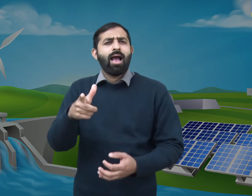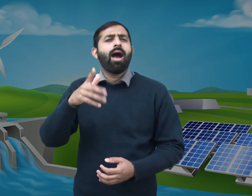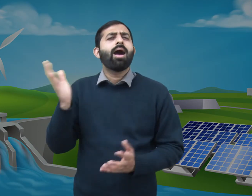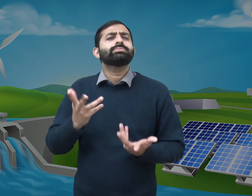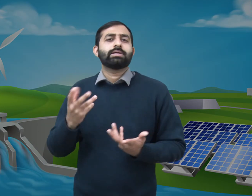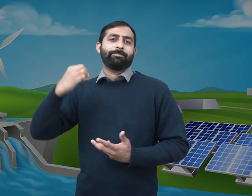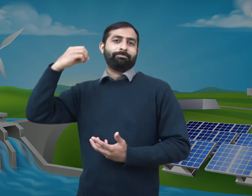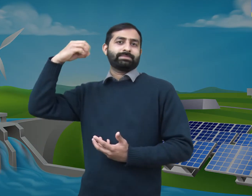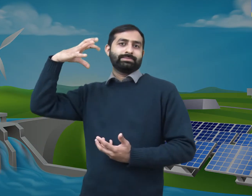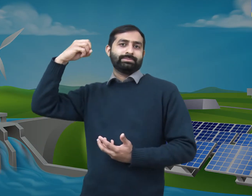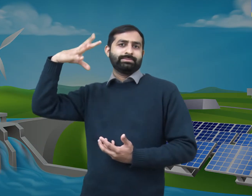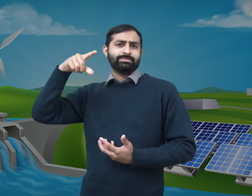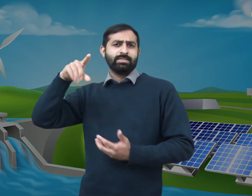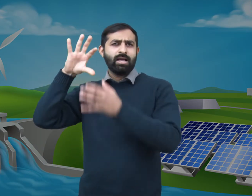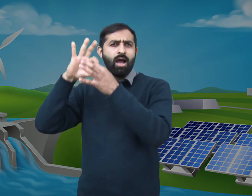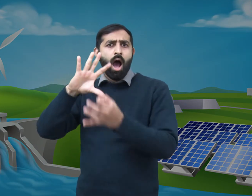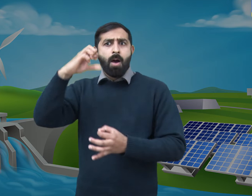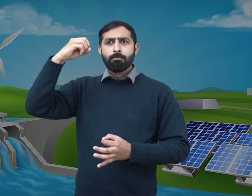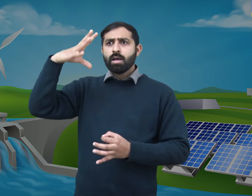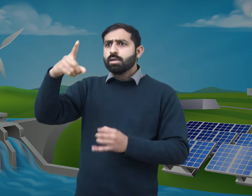Thermal power station